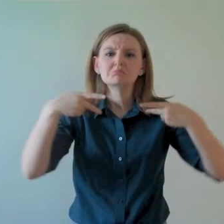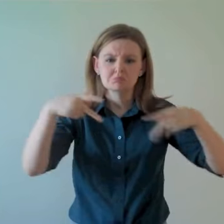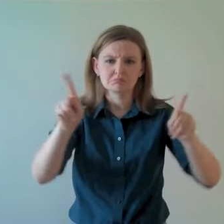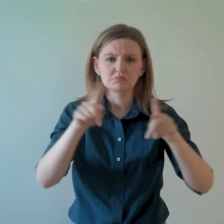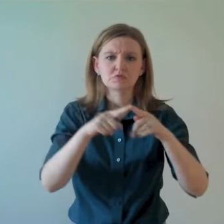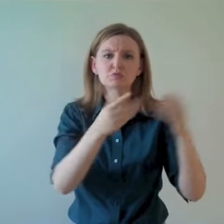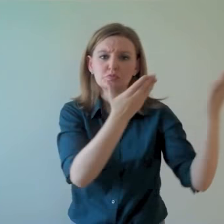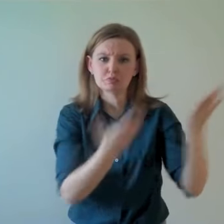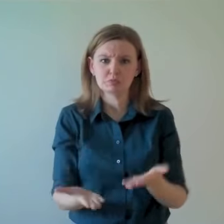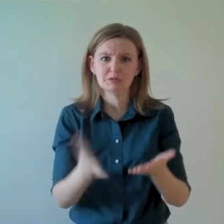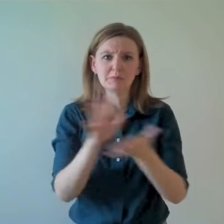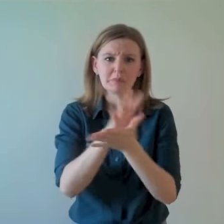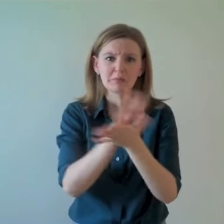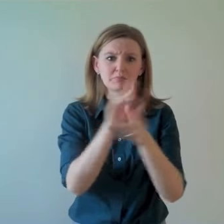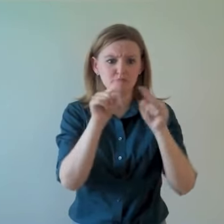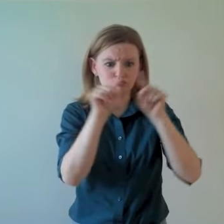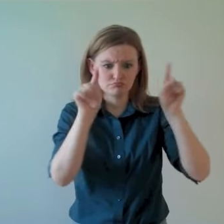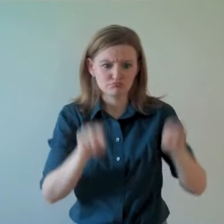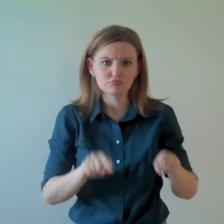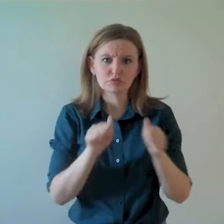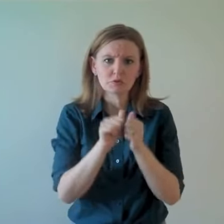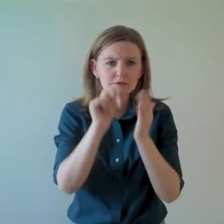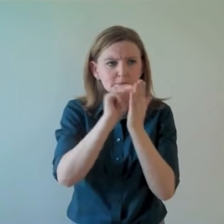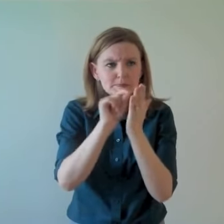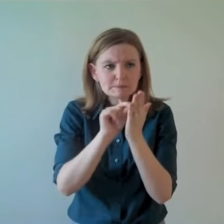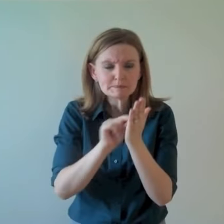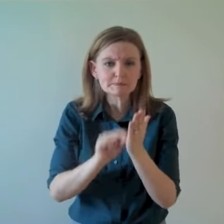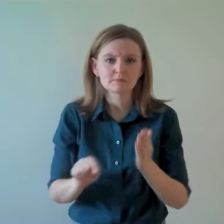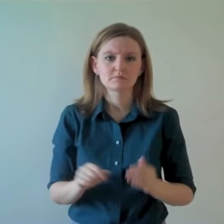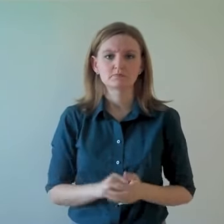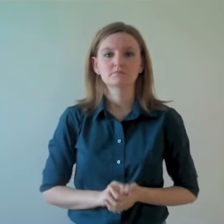you're able to bring in a sample ballot or a piece of paper to help you vote.